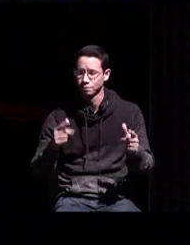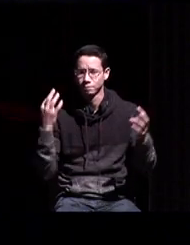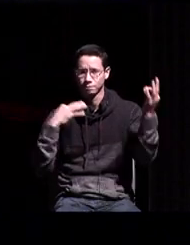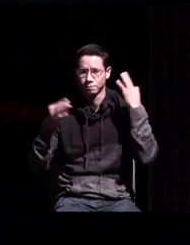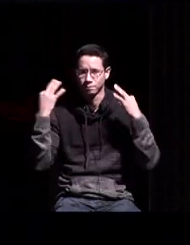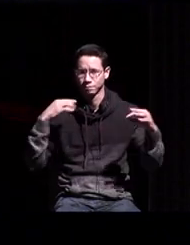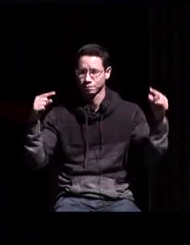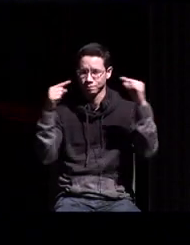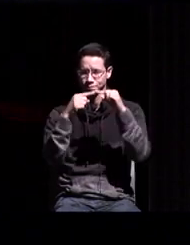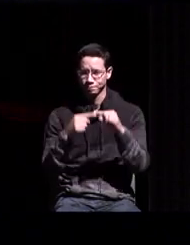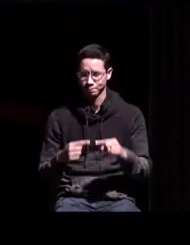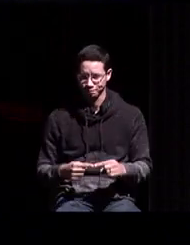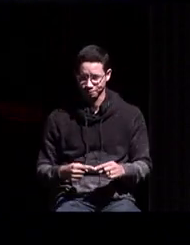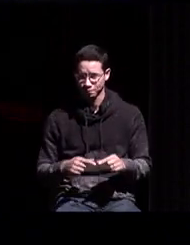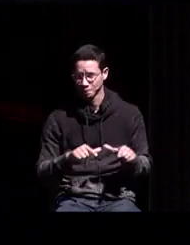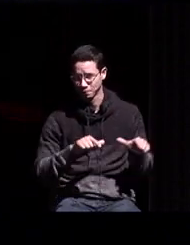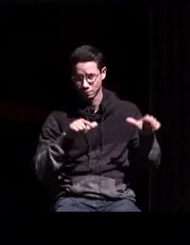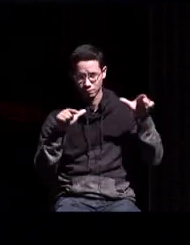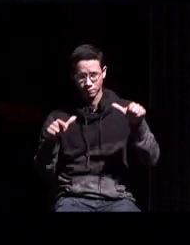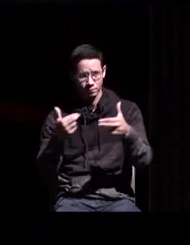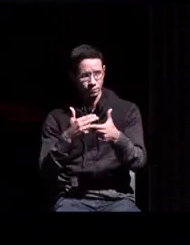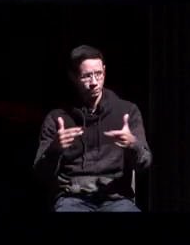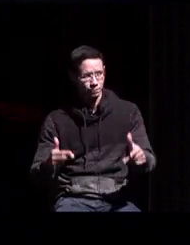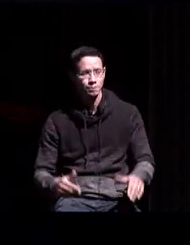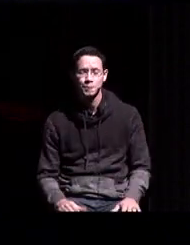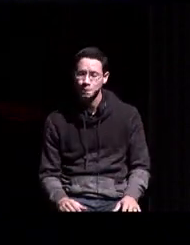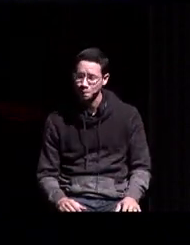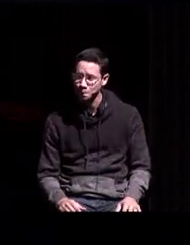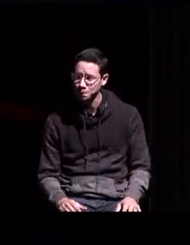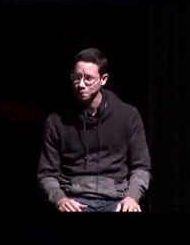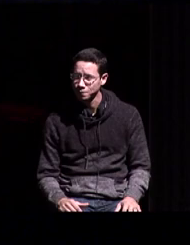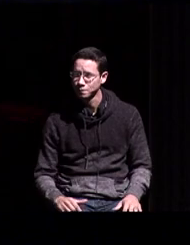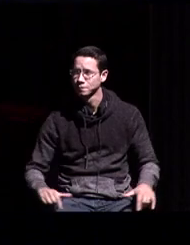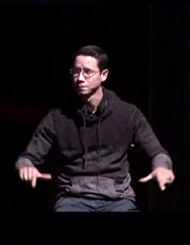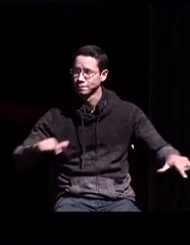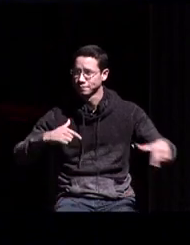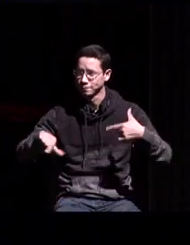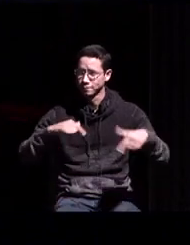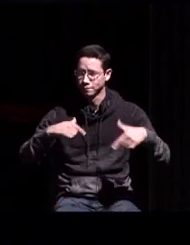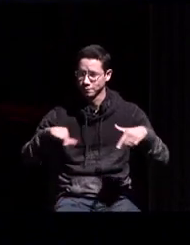To present the work “Tourism workers, unite”,